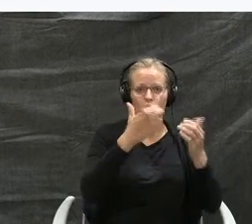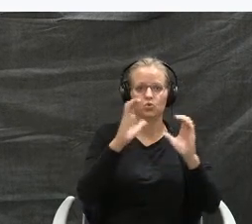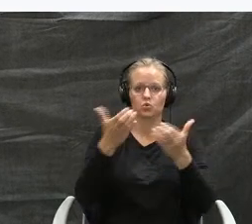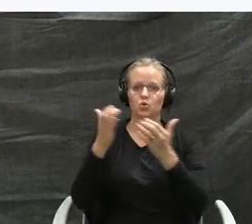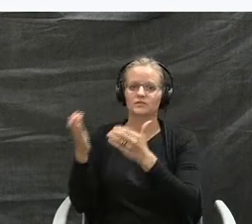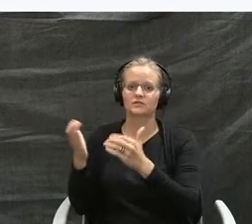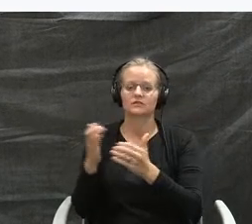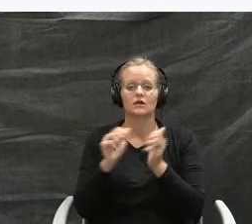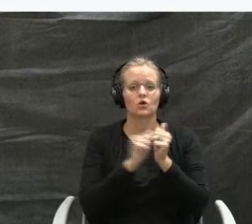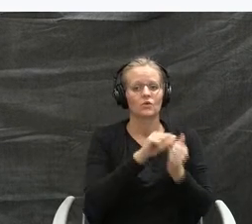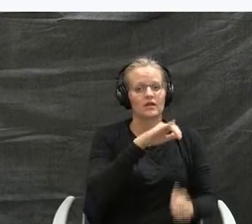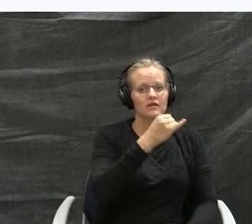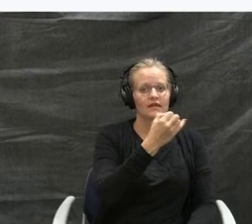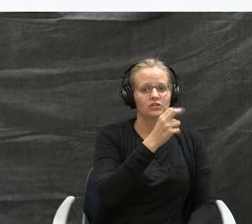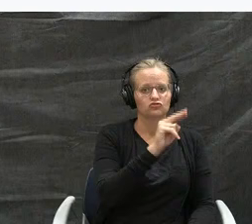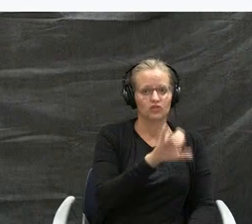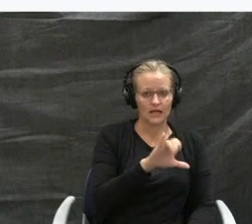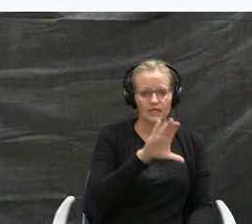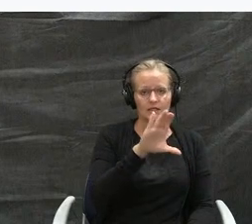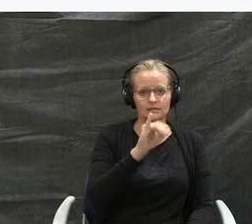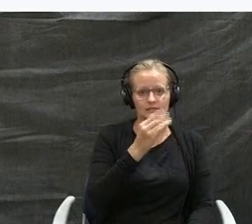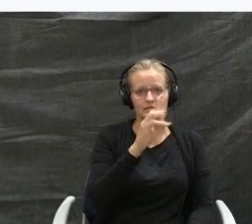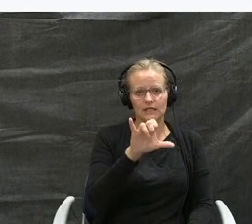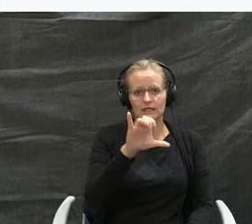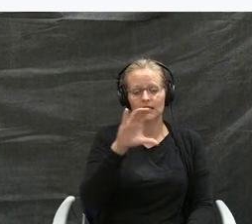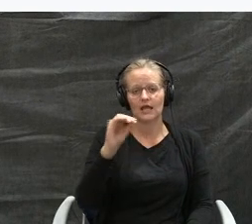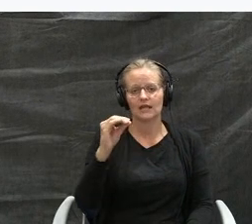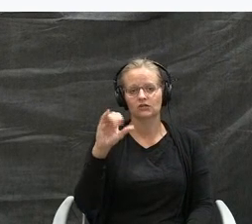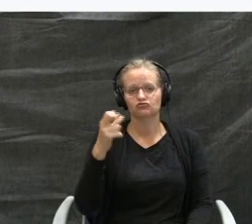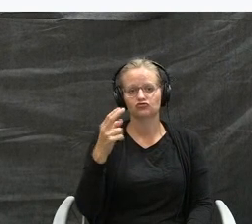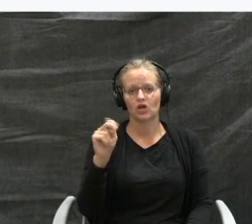Jonathan and Clinton taking the lead and great representation on